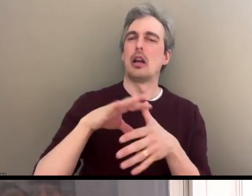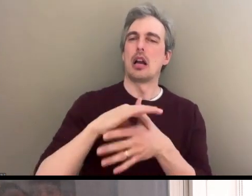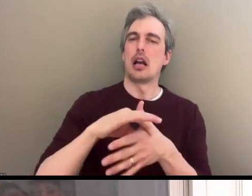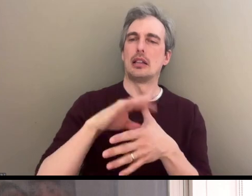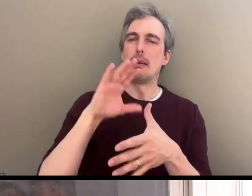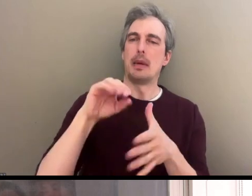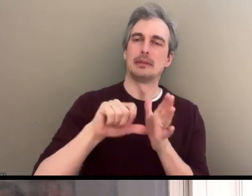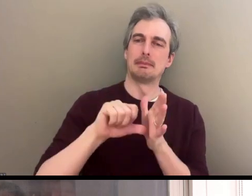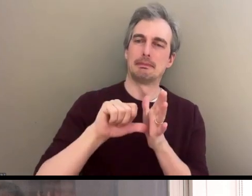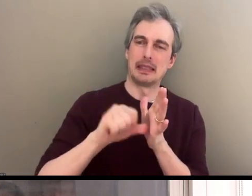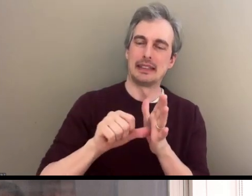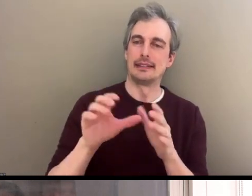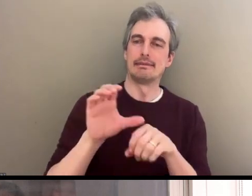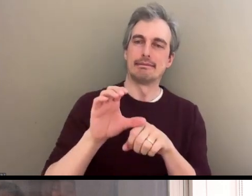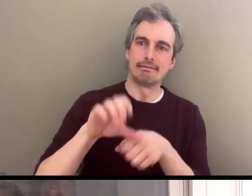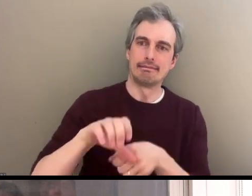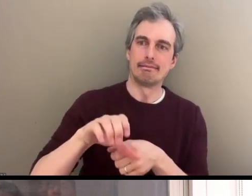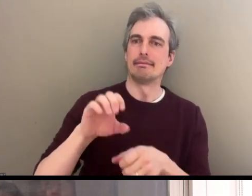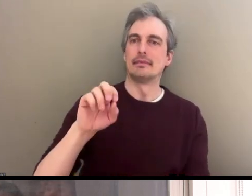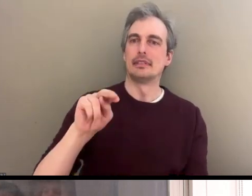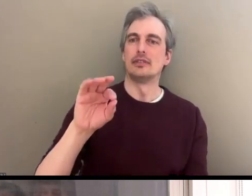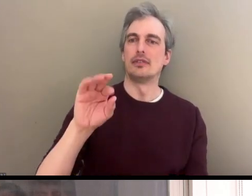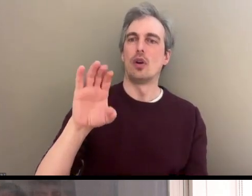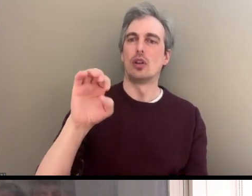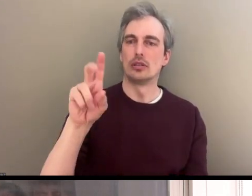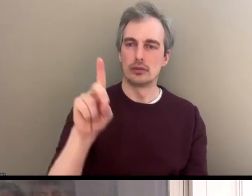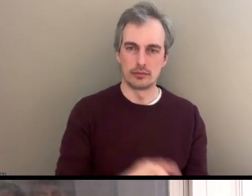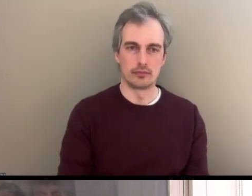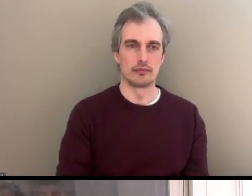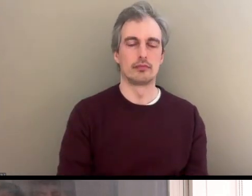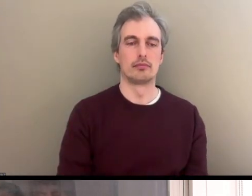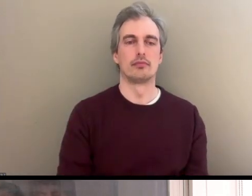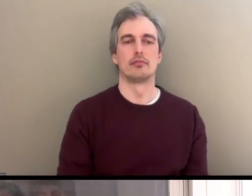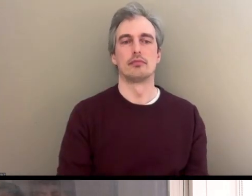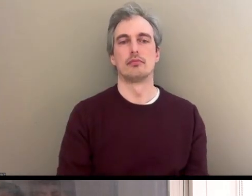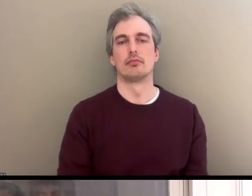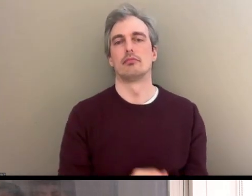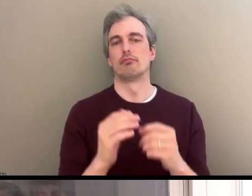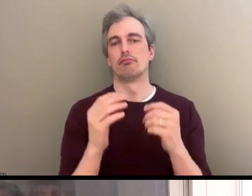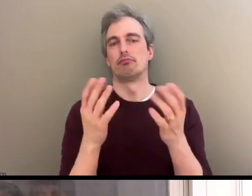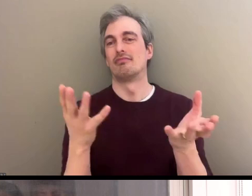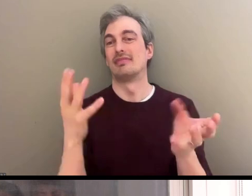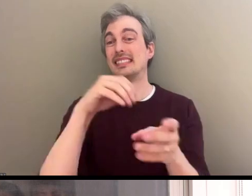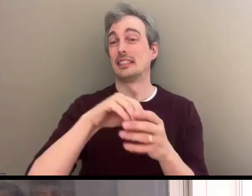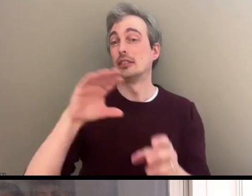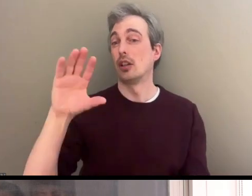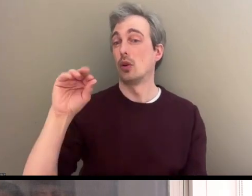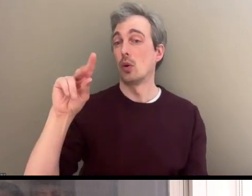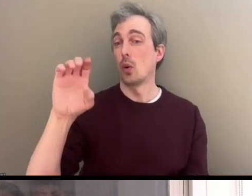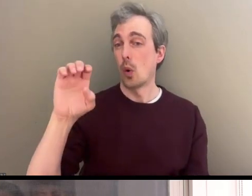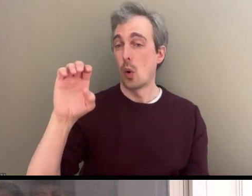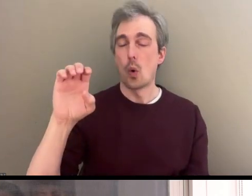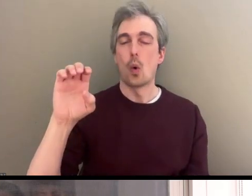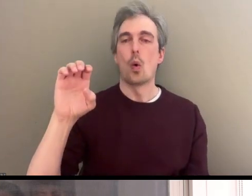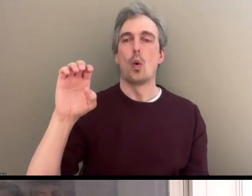So this is here in within a code repository, again, within a VS Code IDE.